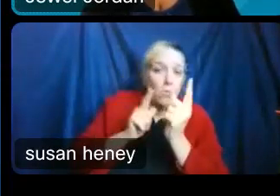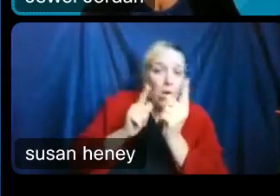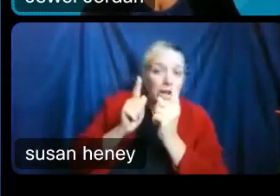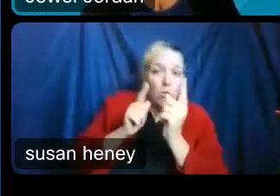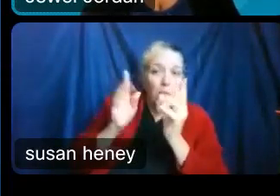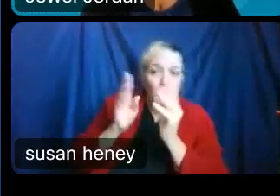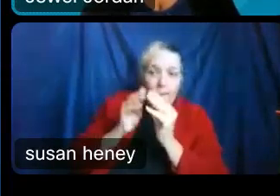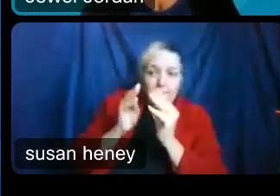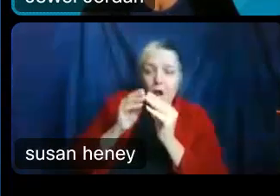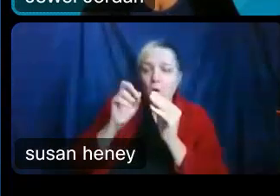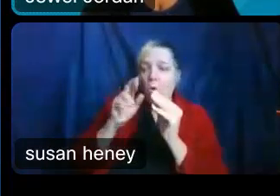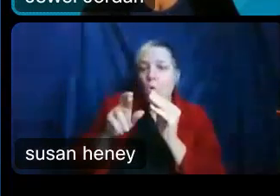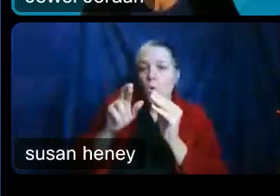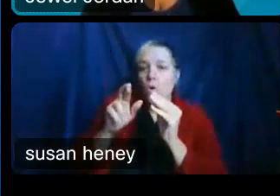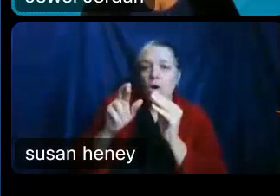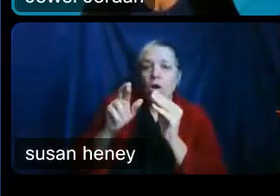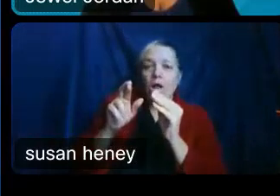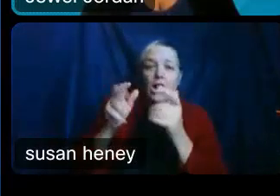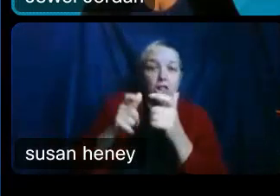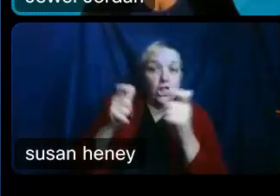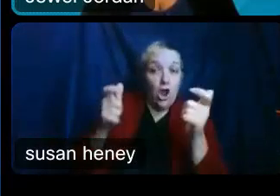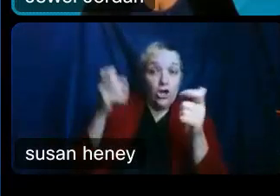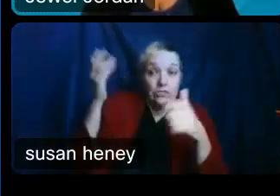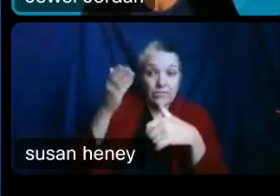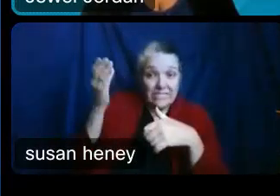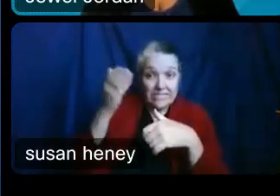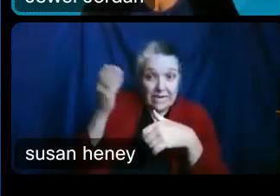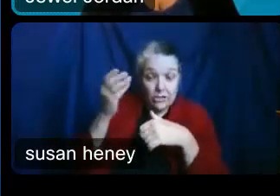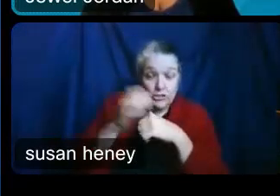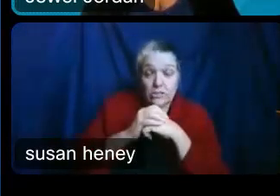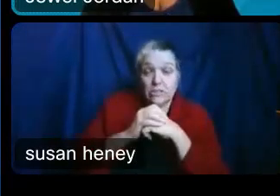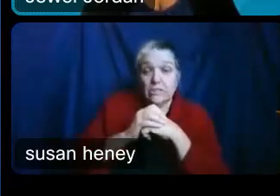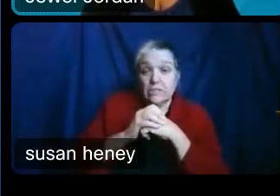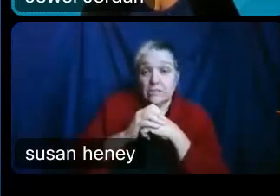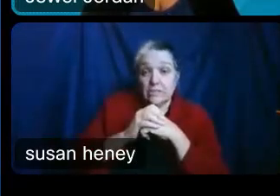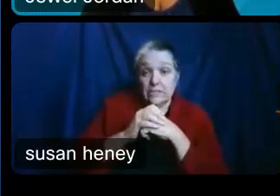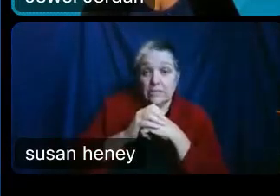or conducting large scale presentations at universities, these specialists strive to